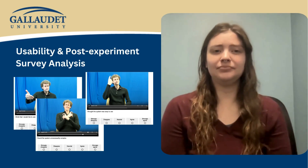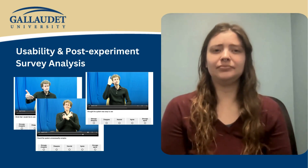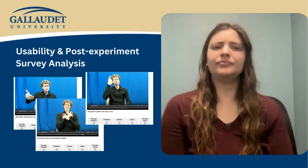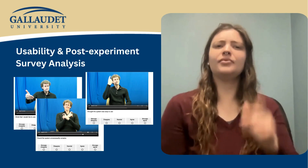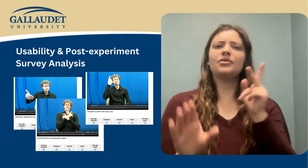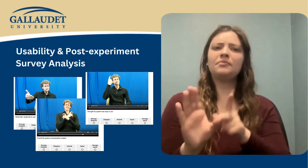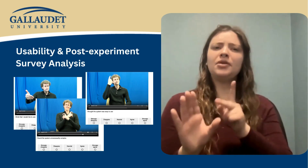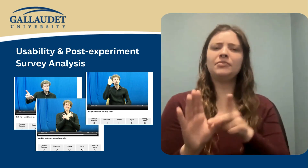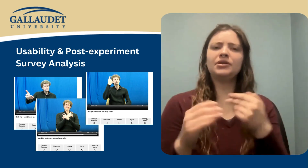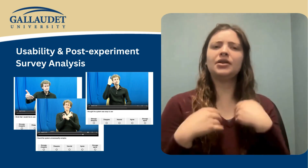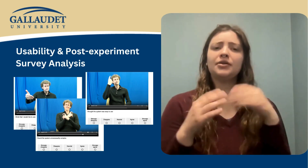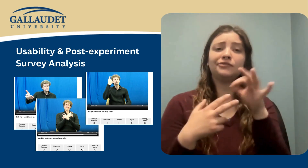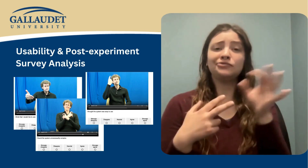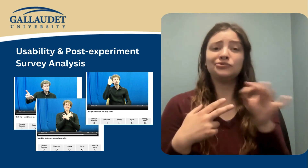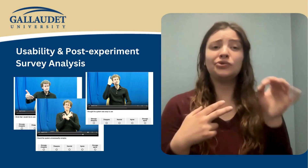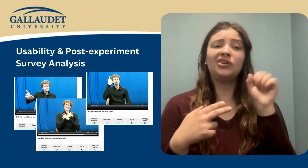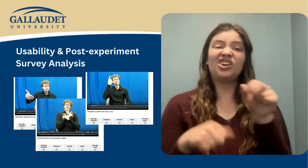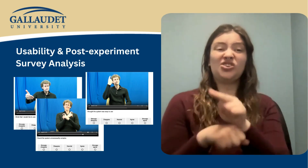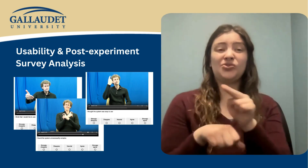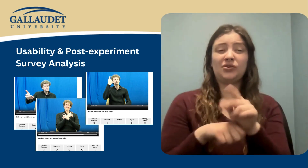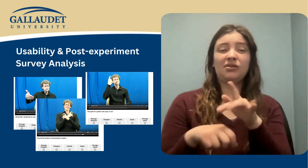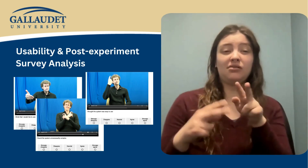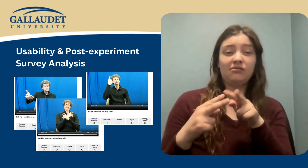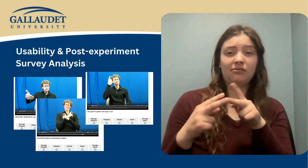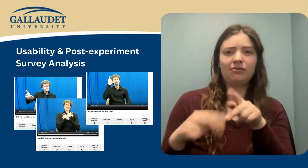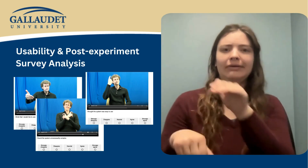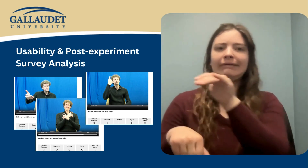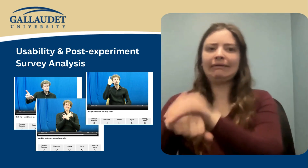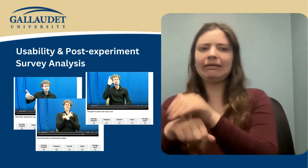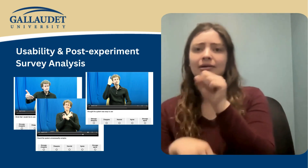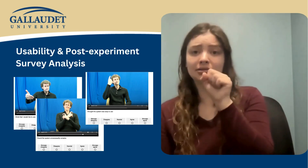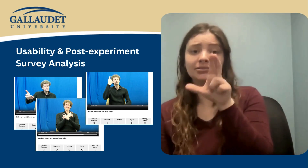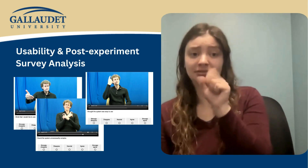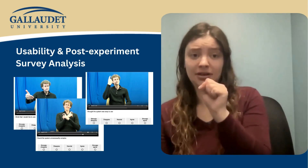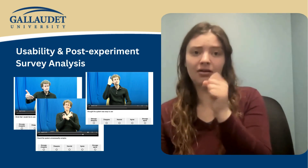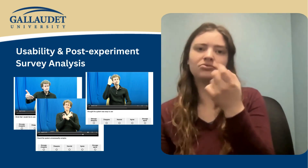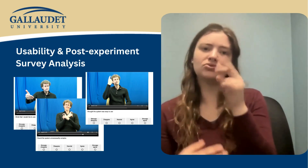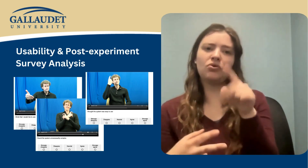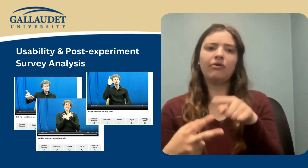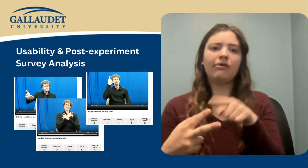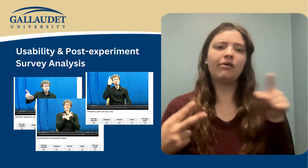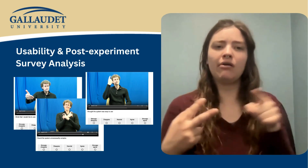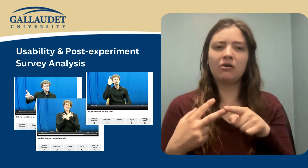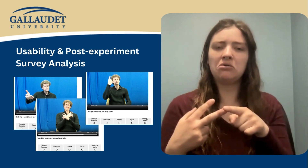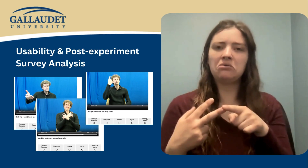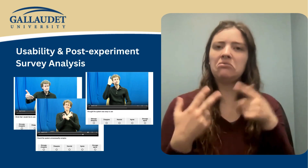for a total of three times and also completed a post-experiment survey that asked several